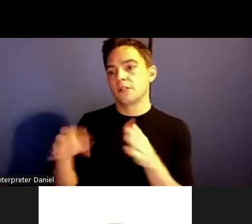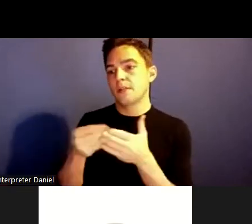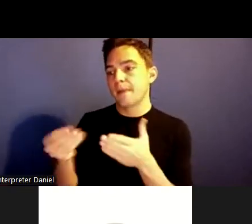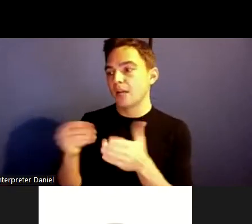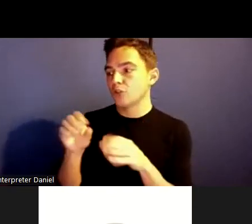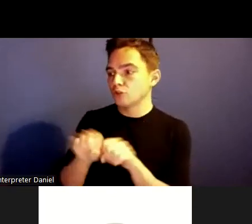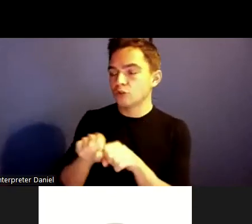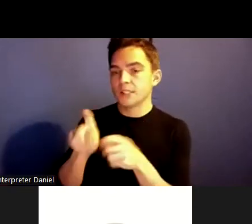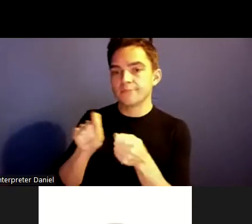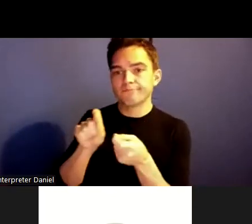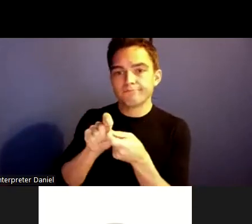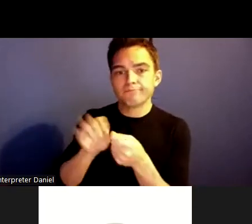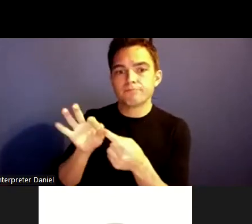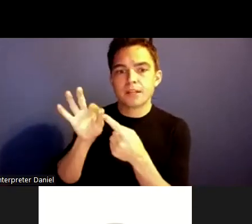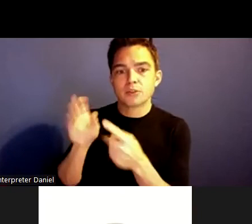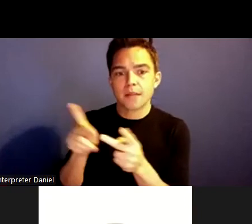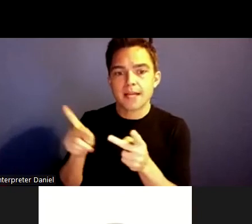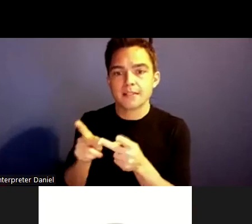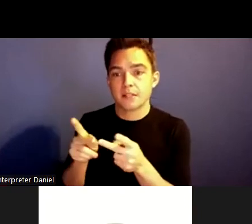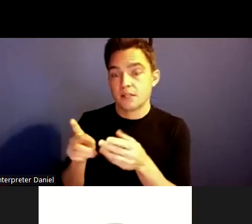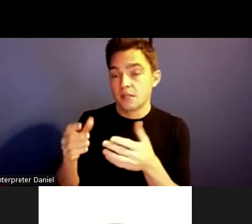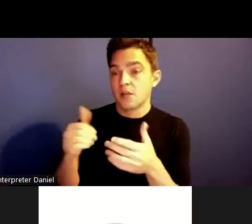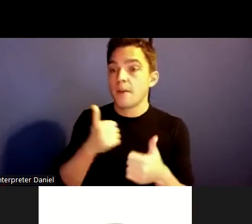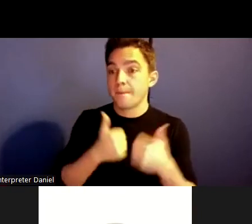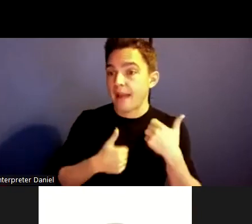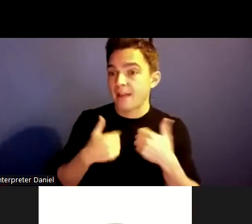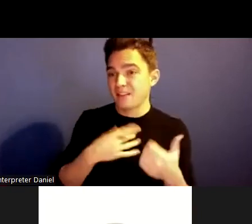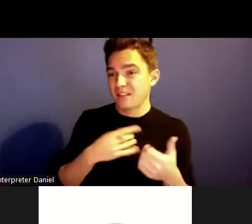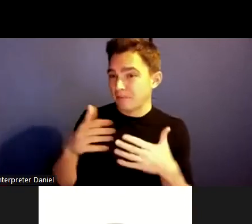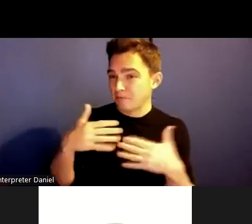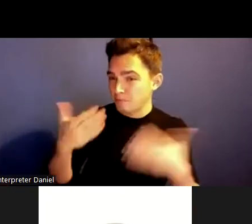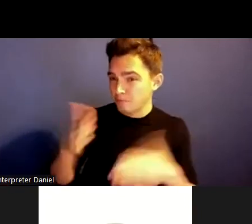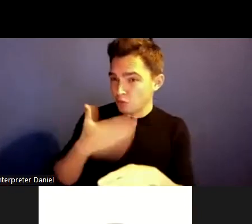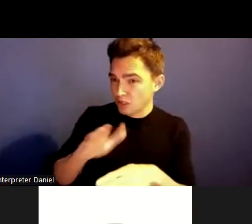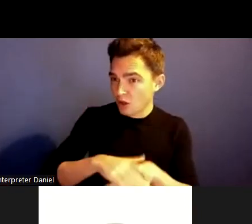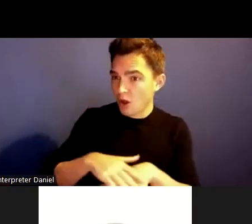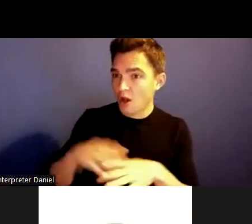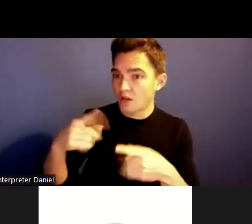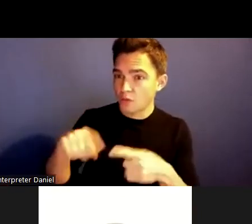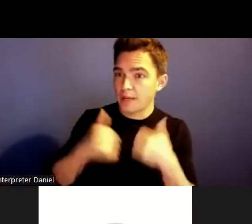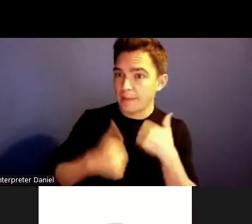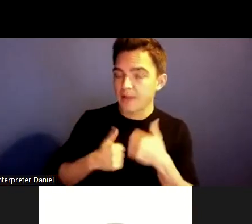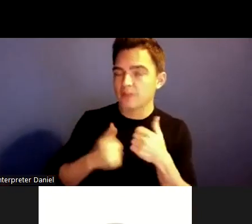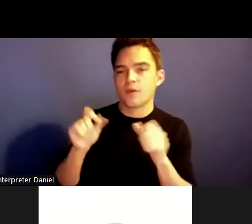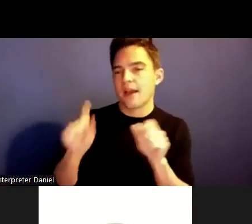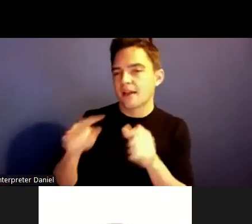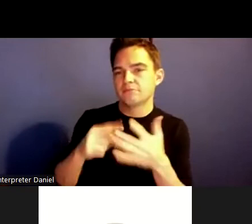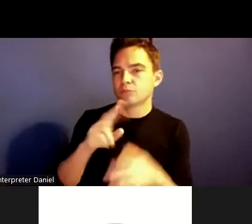they take a bath? Do they you know like to have music on? So just asking it helps you as as